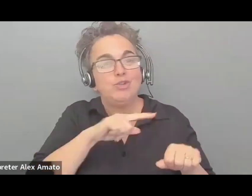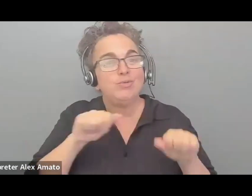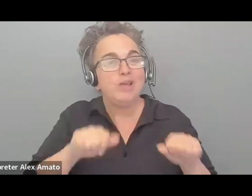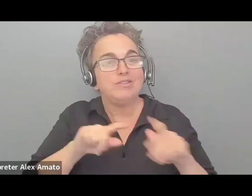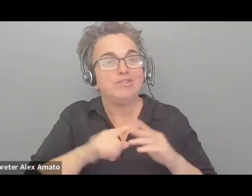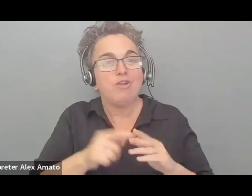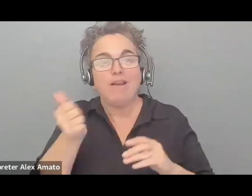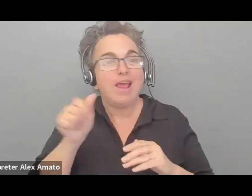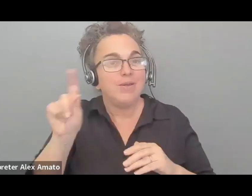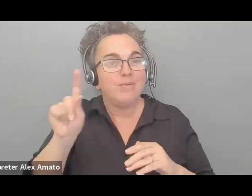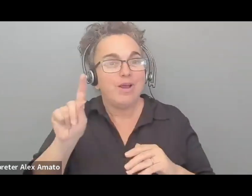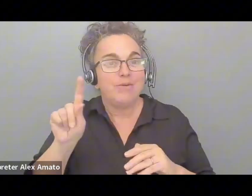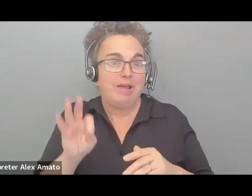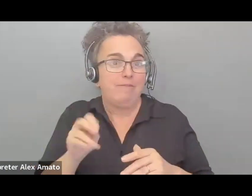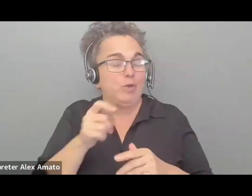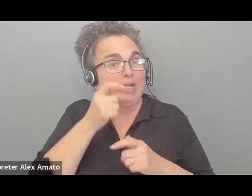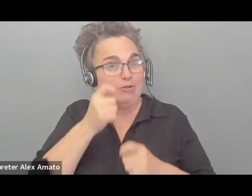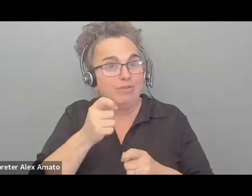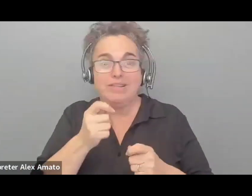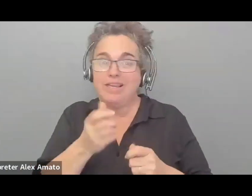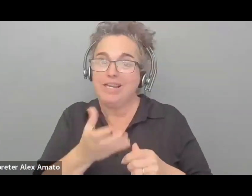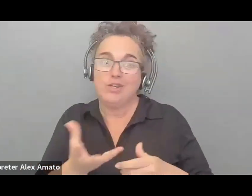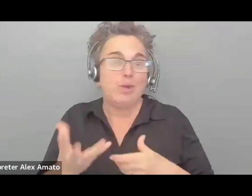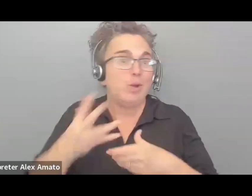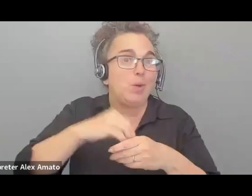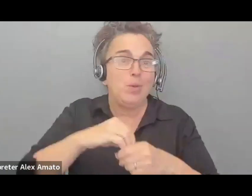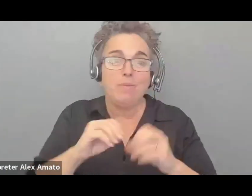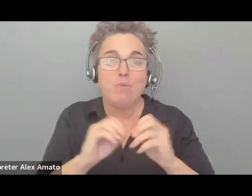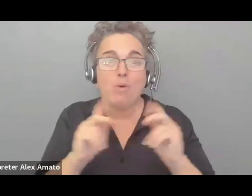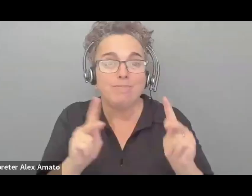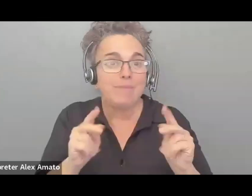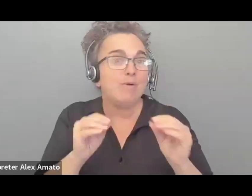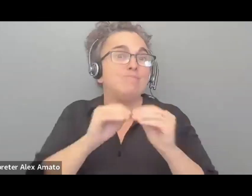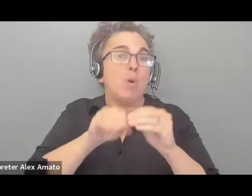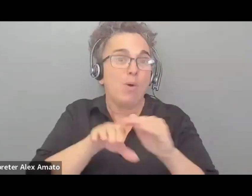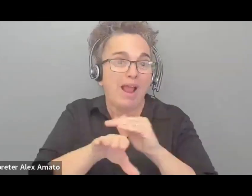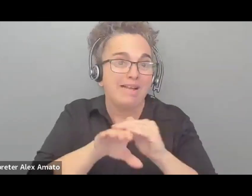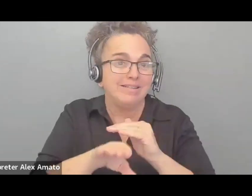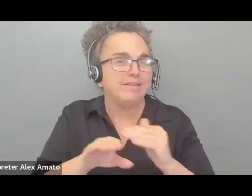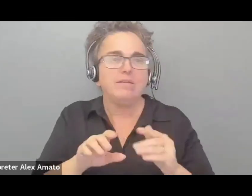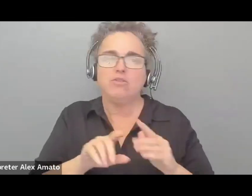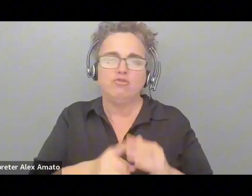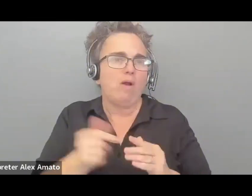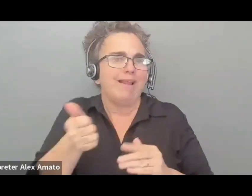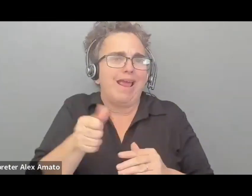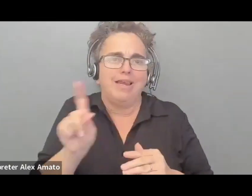more inclusive and accessible, begin anywhere. It doesn't matter. Just start.